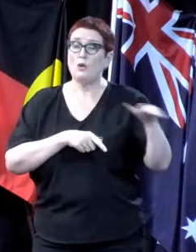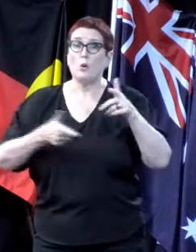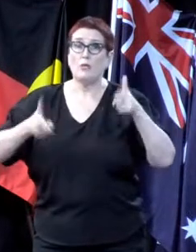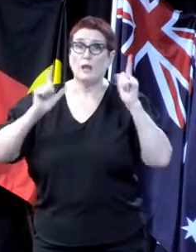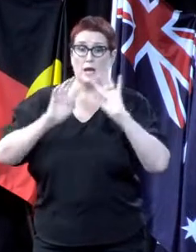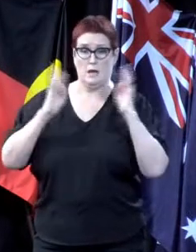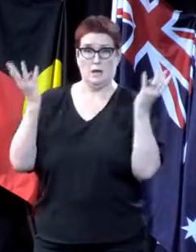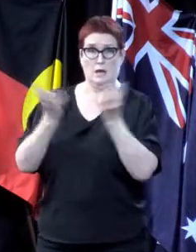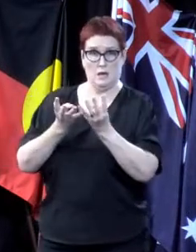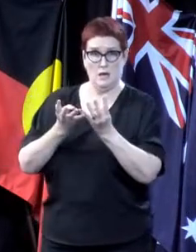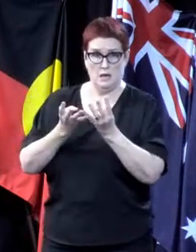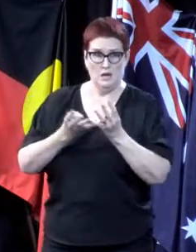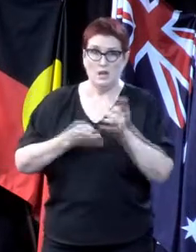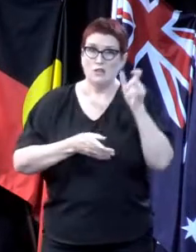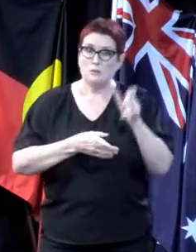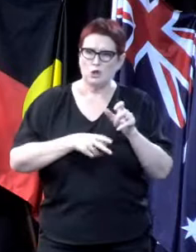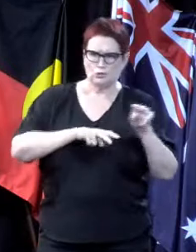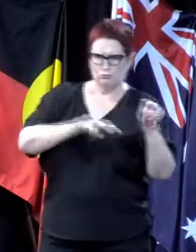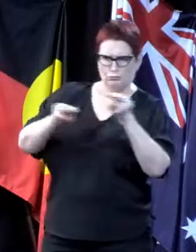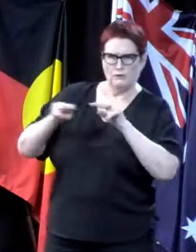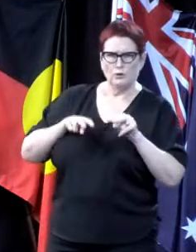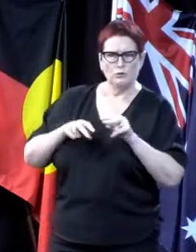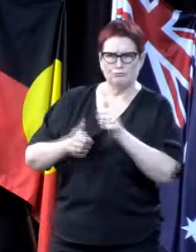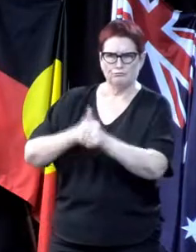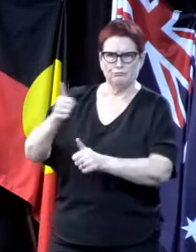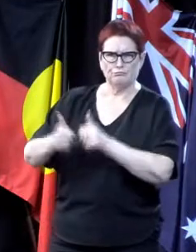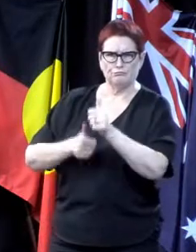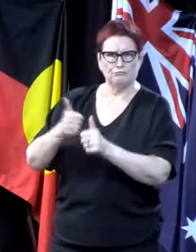commented on the inclusive - our inclusive school and said